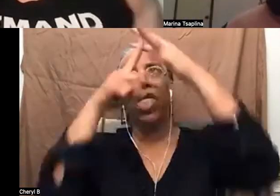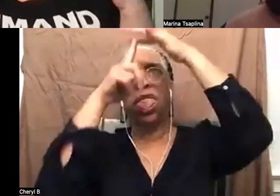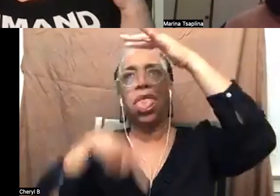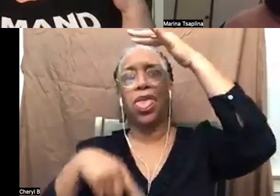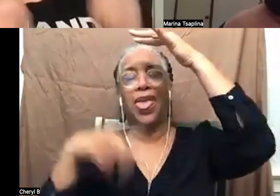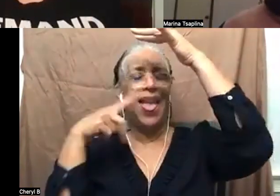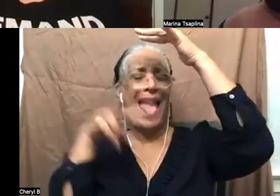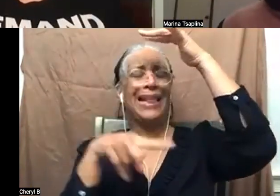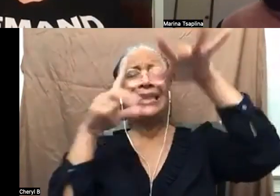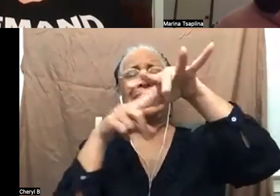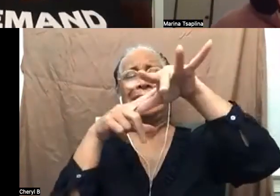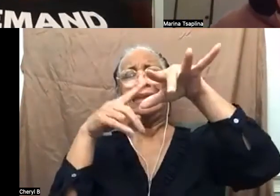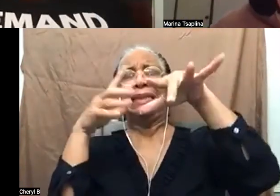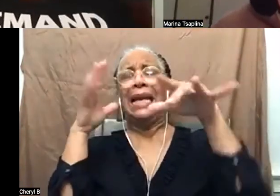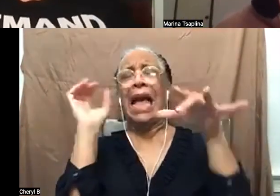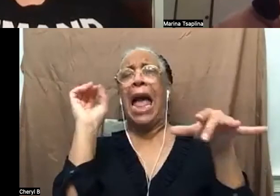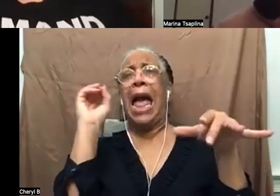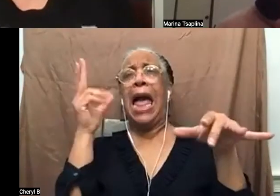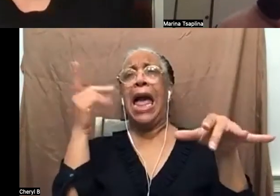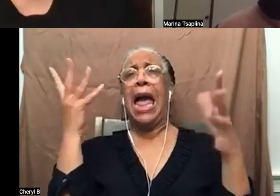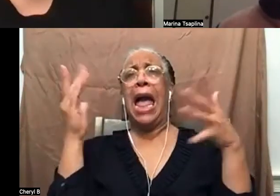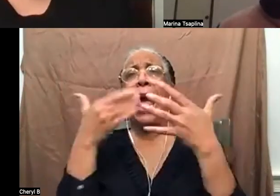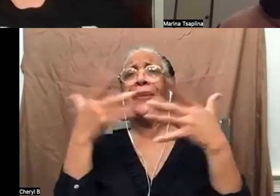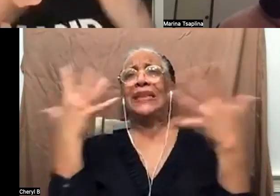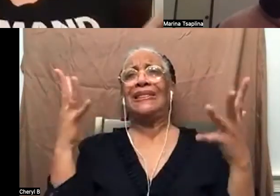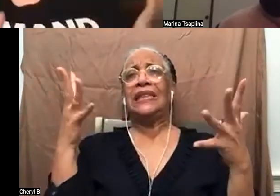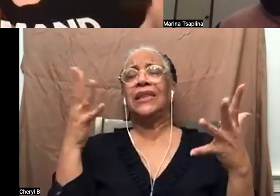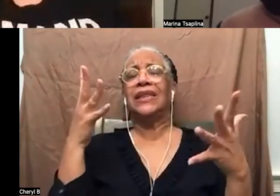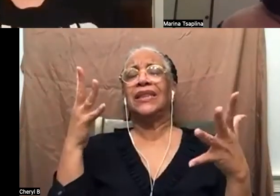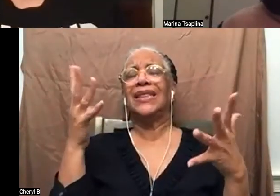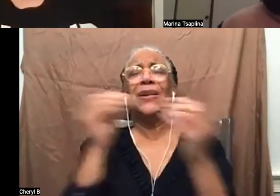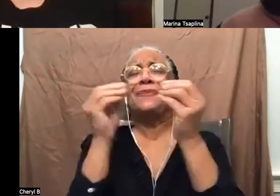went, "We're almost done!" There's more I was gonna say